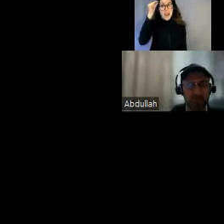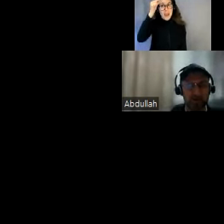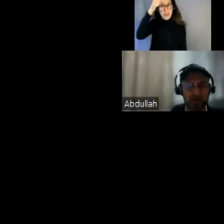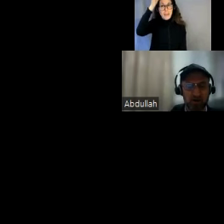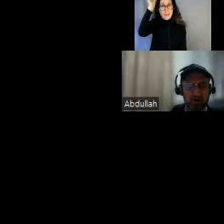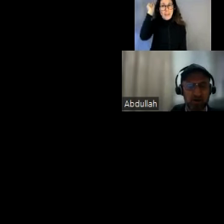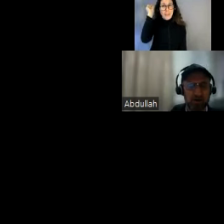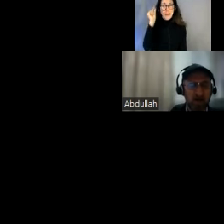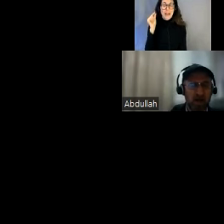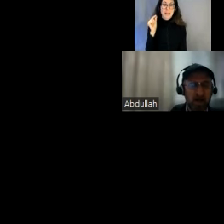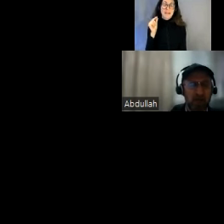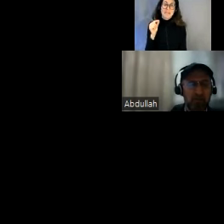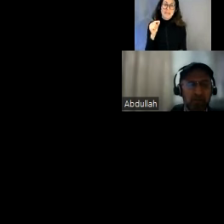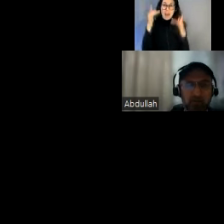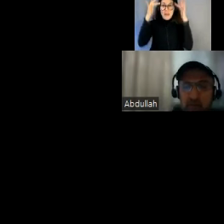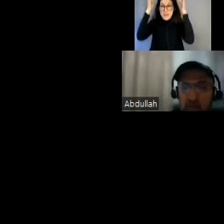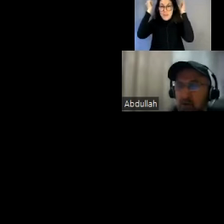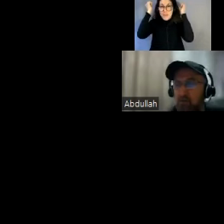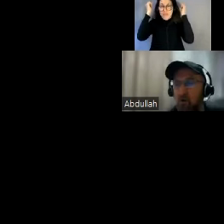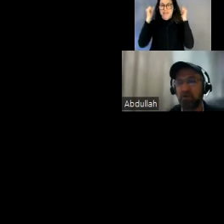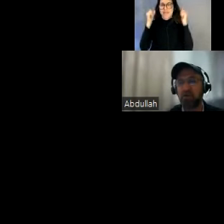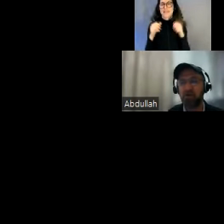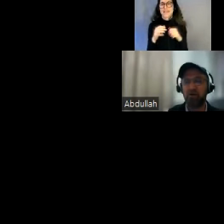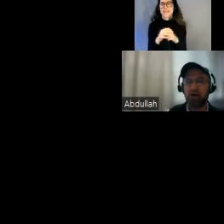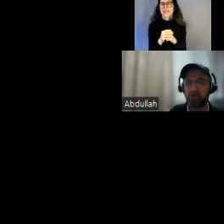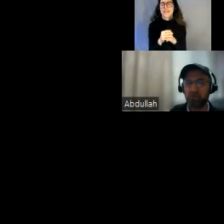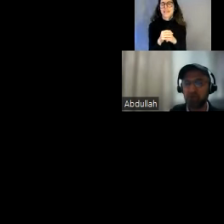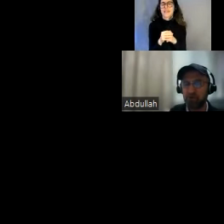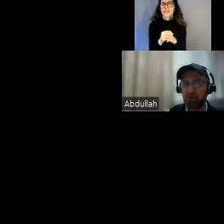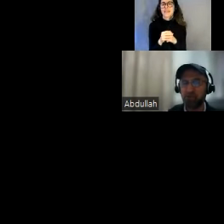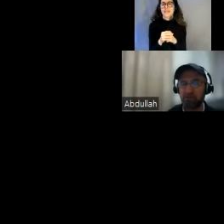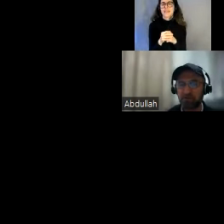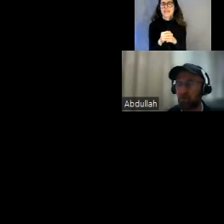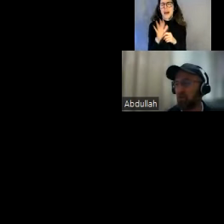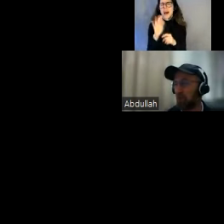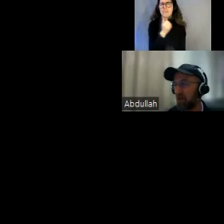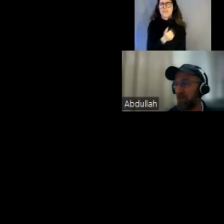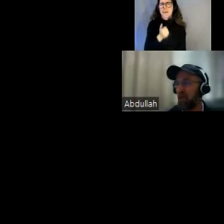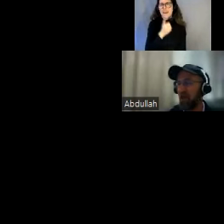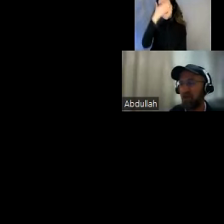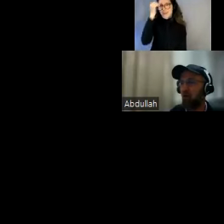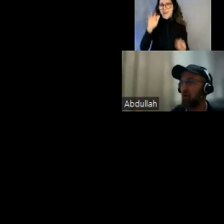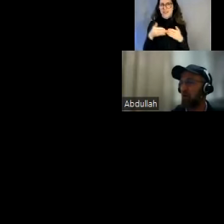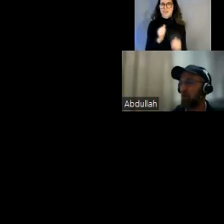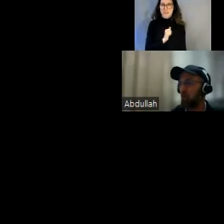him. I am about six foot tall. I have a short beard. Not a